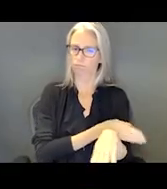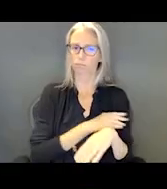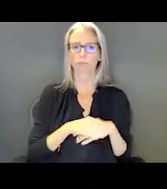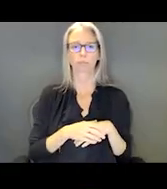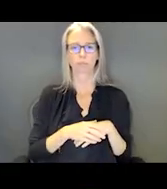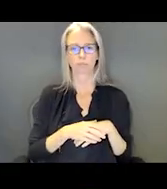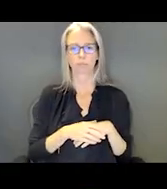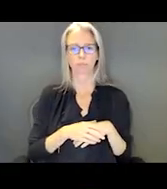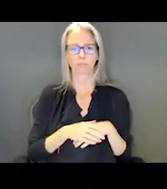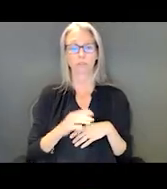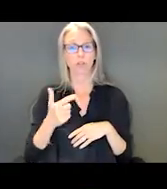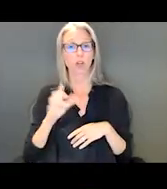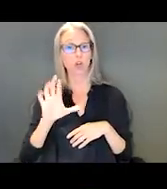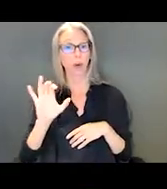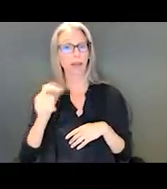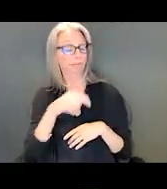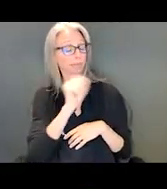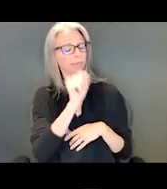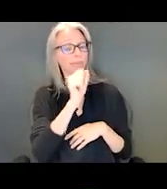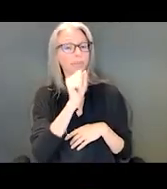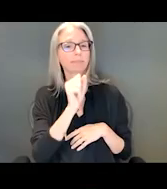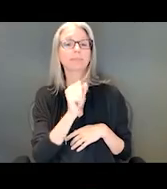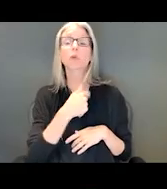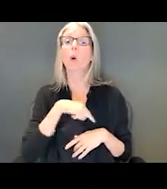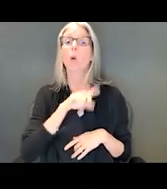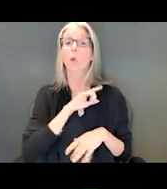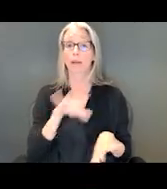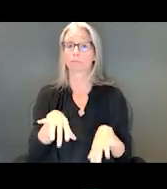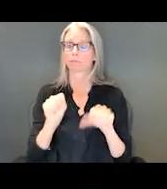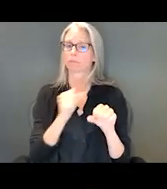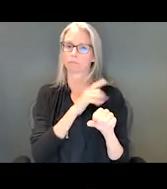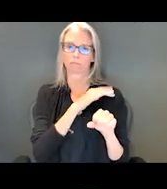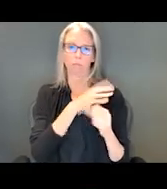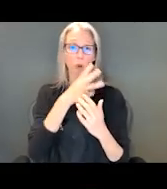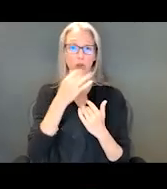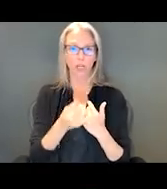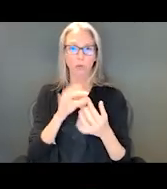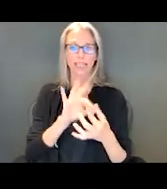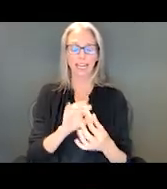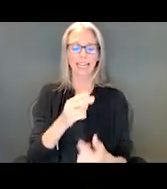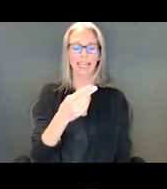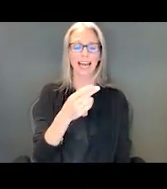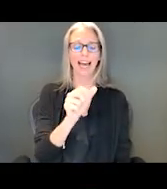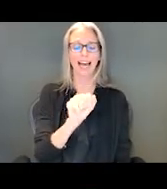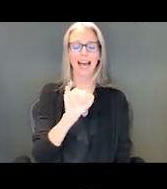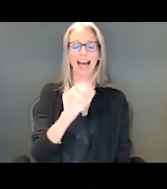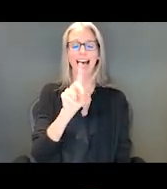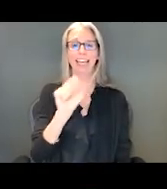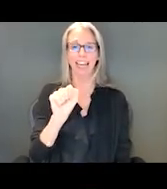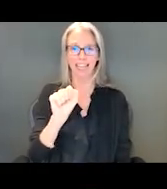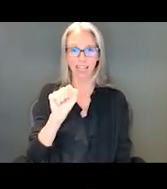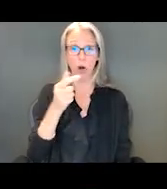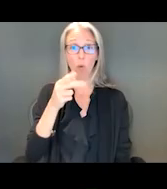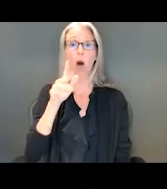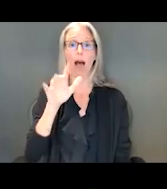towards equality for persons with impairments.